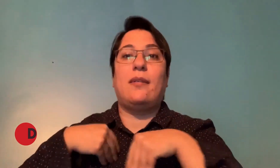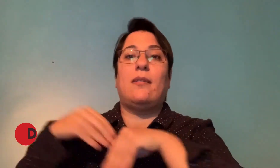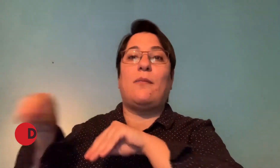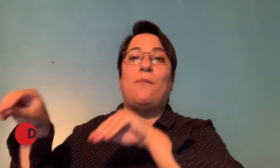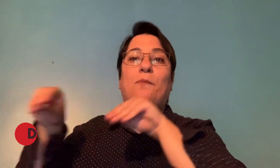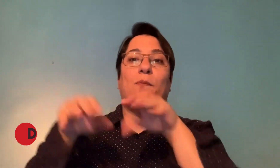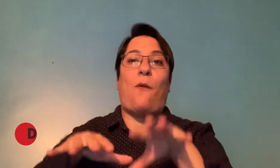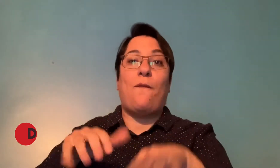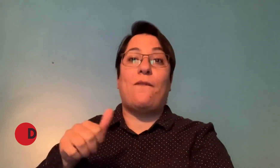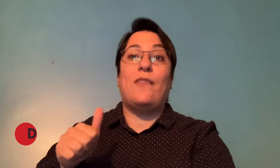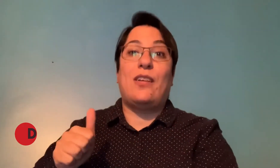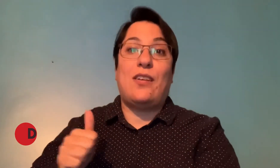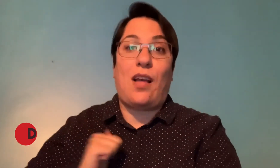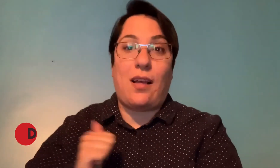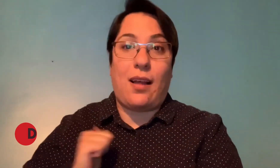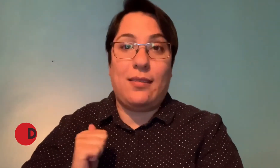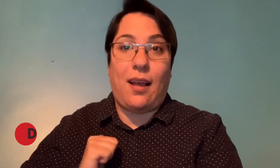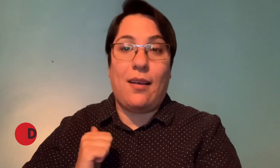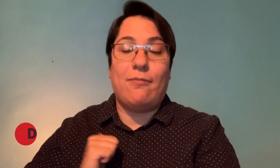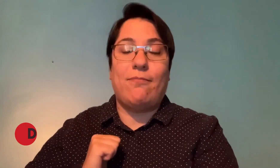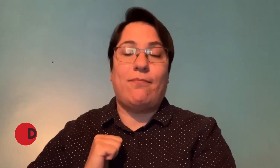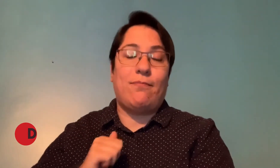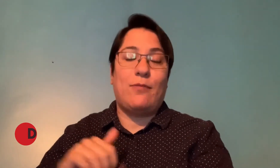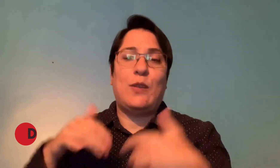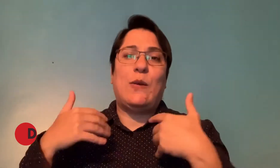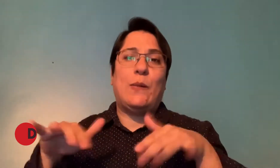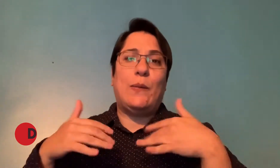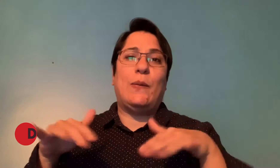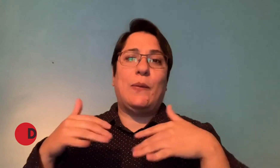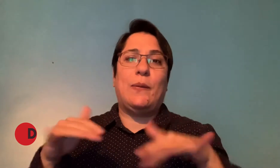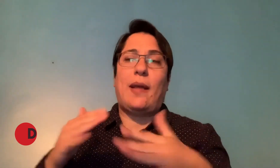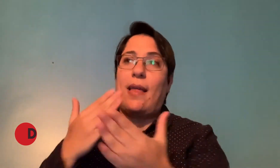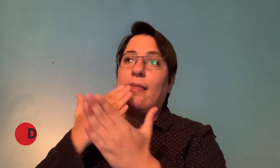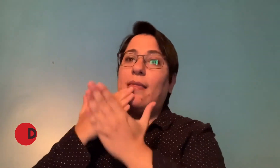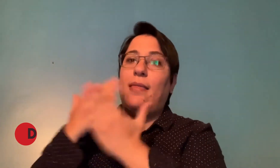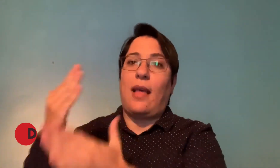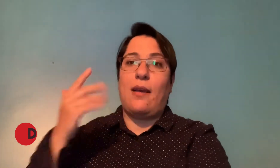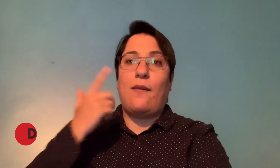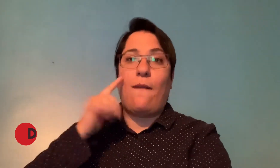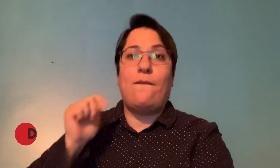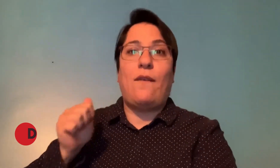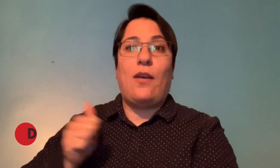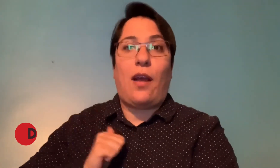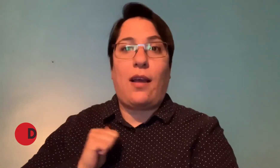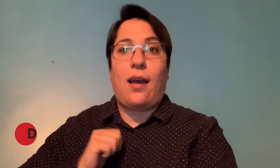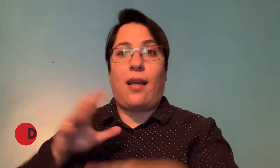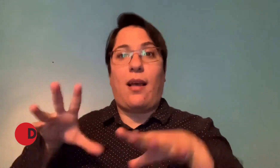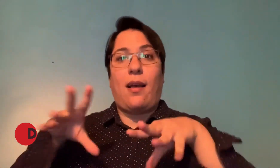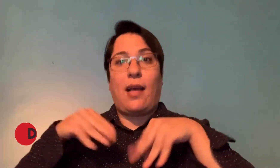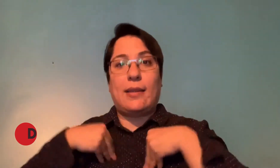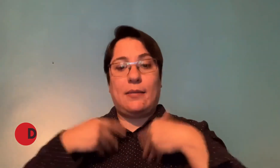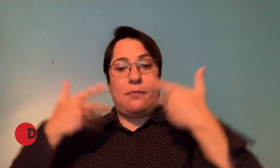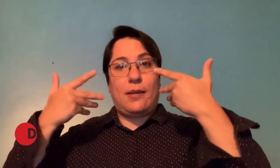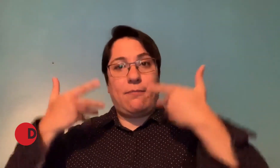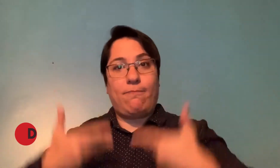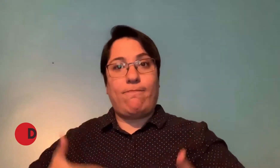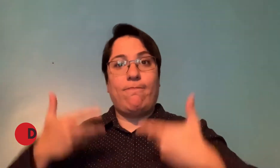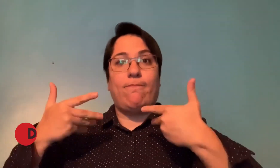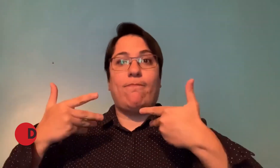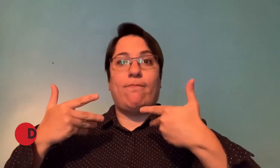me to move to Canada. Wow, Thanks to Canada for allowing me to come,